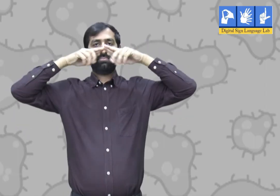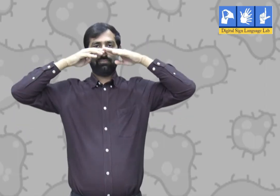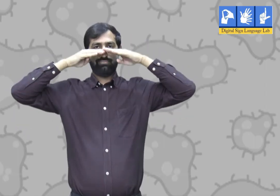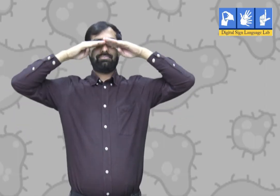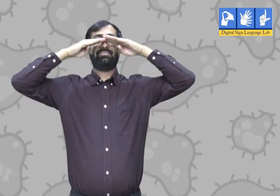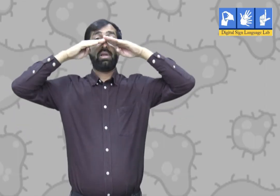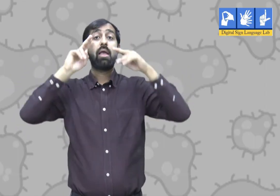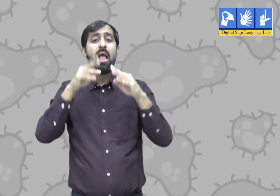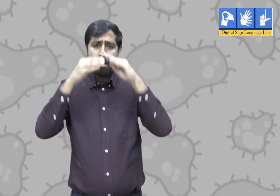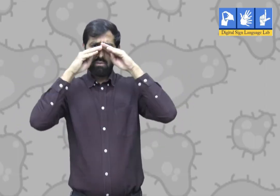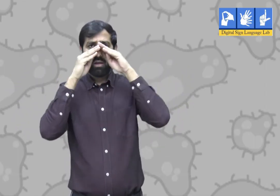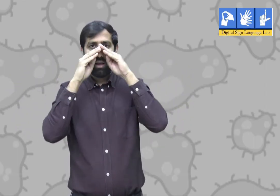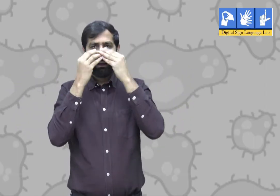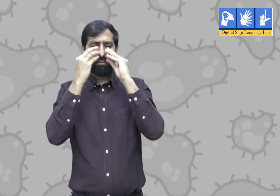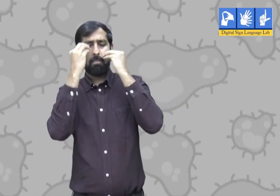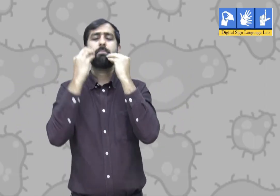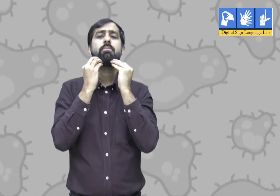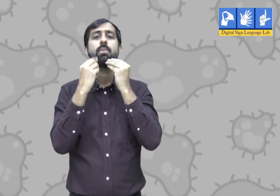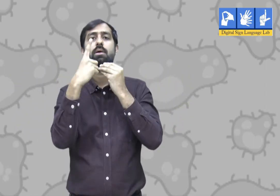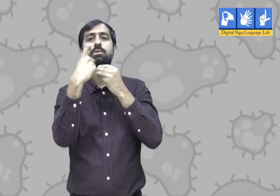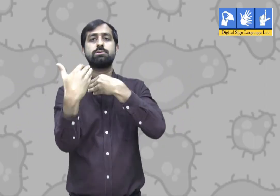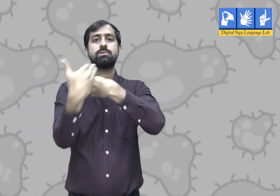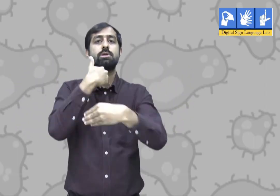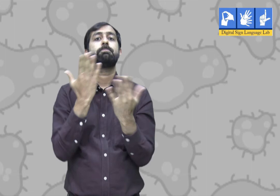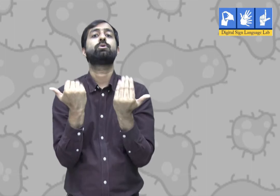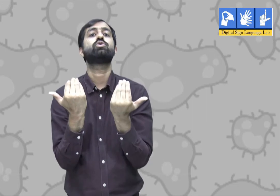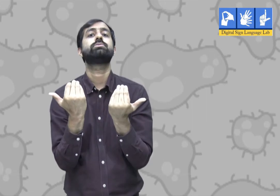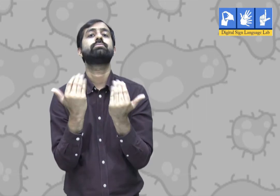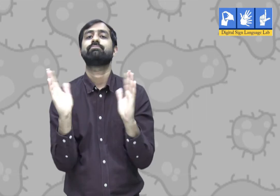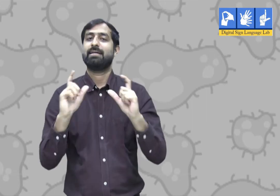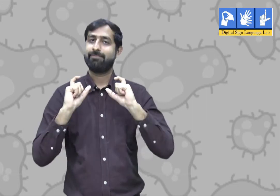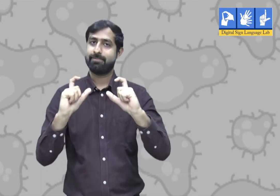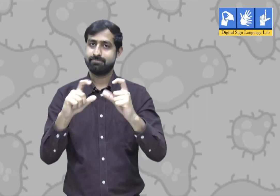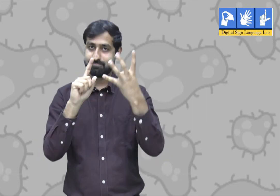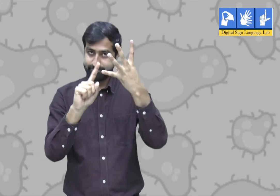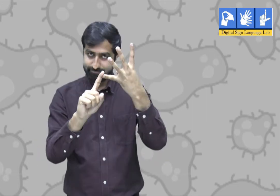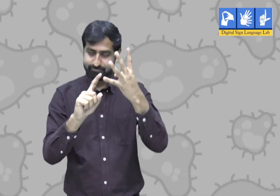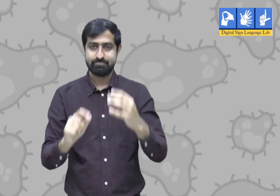Adjust the mask around the ear area. The virus may enter in your body through the open space around the nose and mouth.